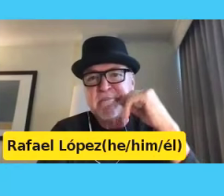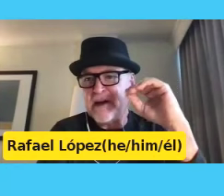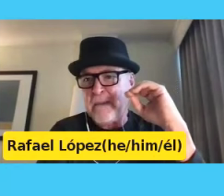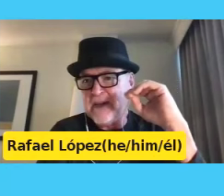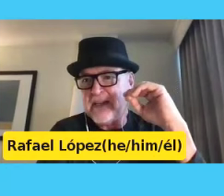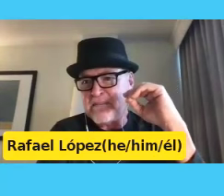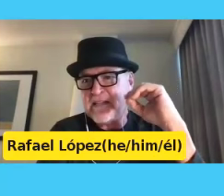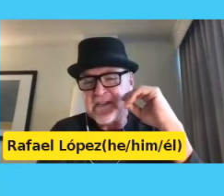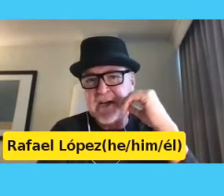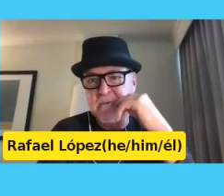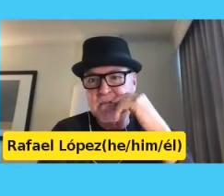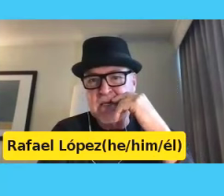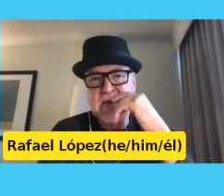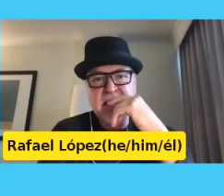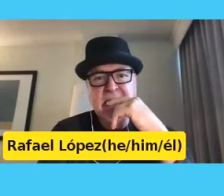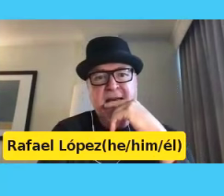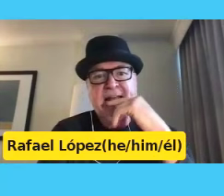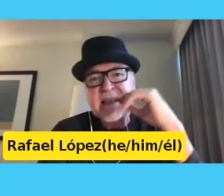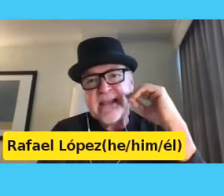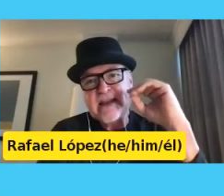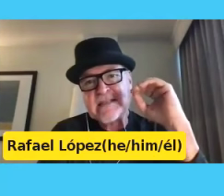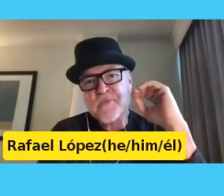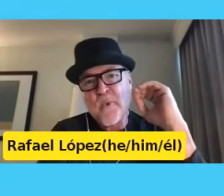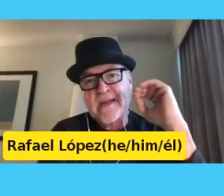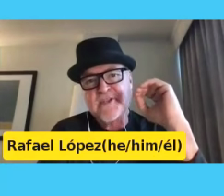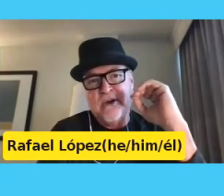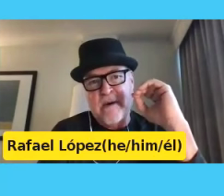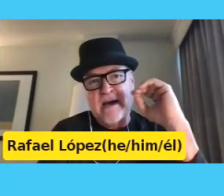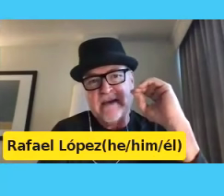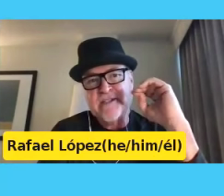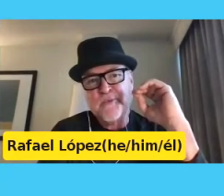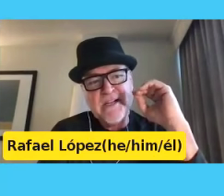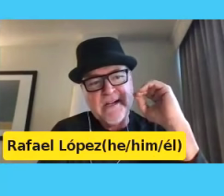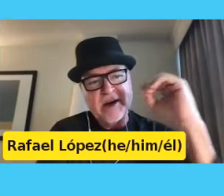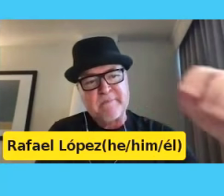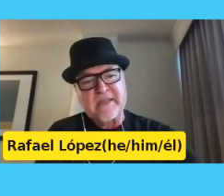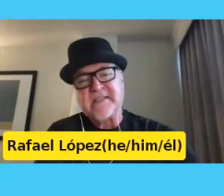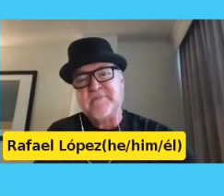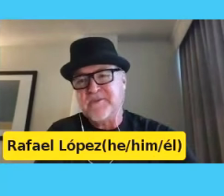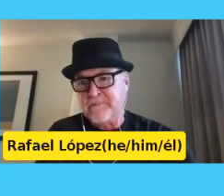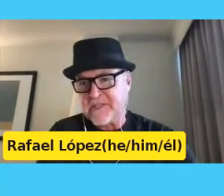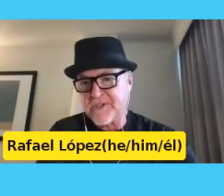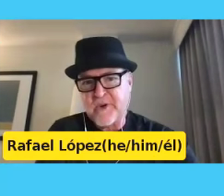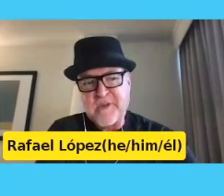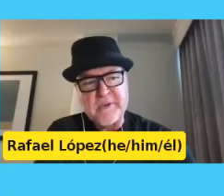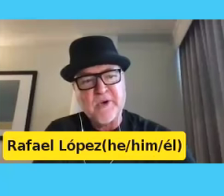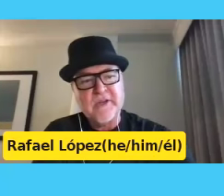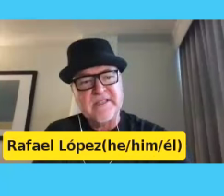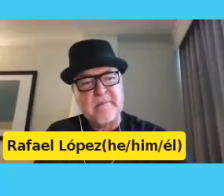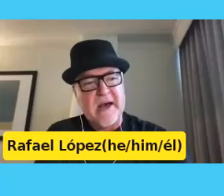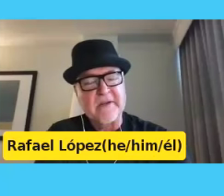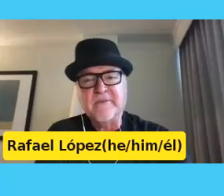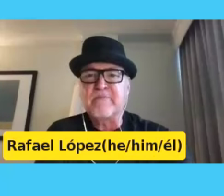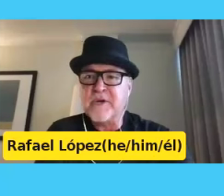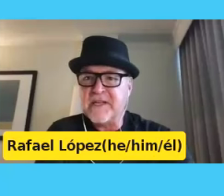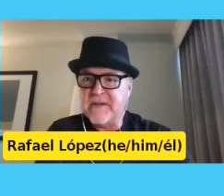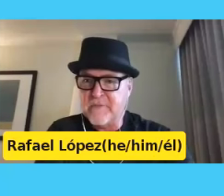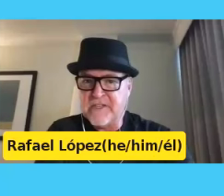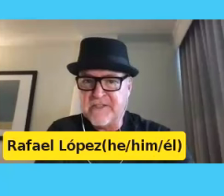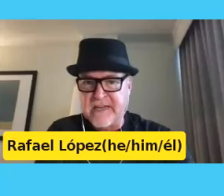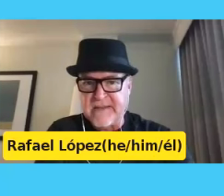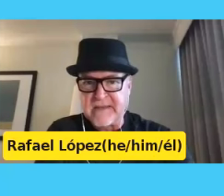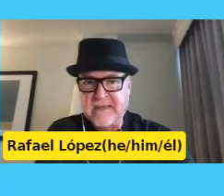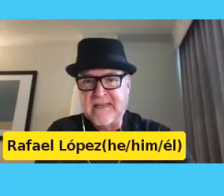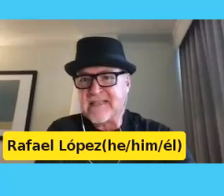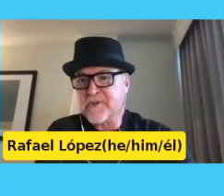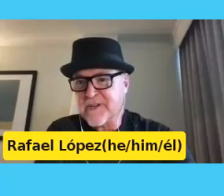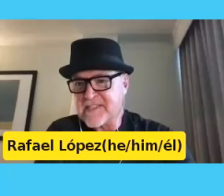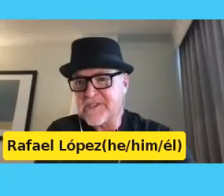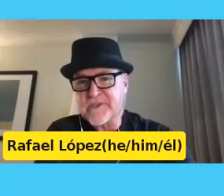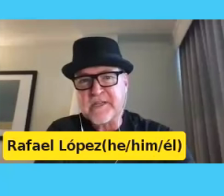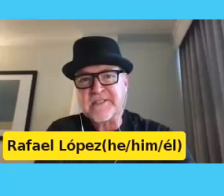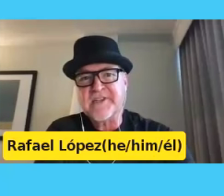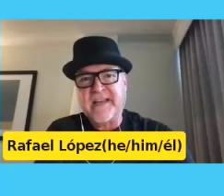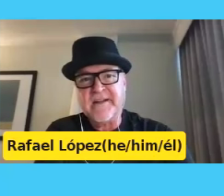So you keep the whole crowd entertained. Next picture. And this is where the magic really begins. This two girls went to different schools even though they were neighbors, they never really met each other until this day, the day the big painting day. They became very good